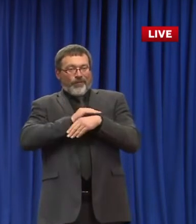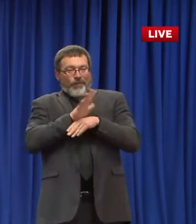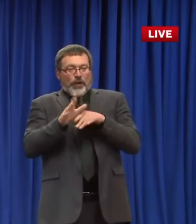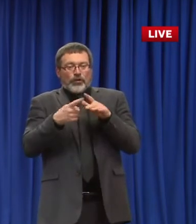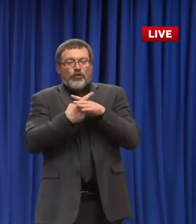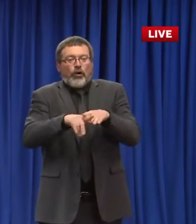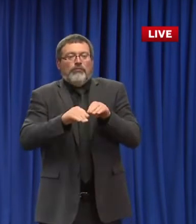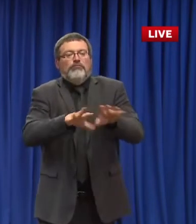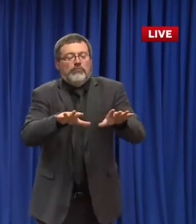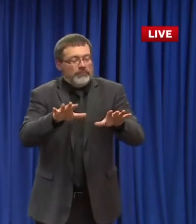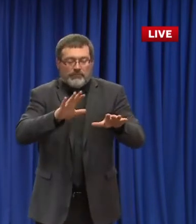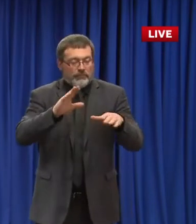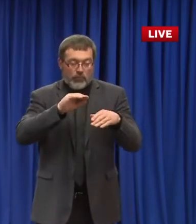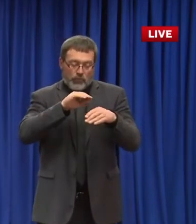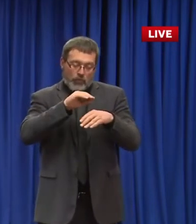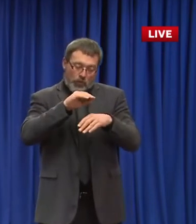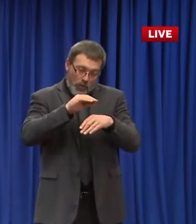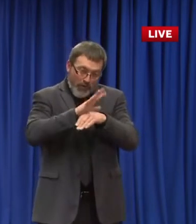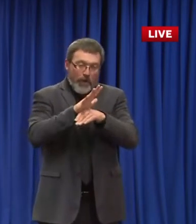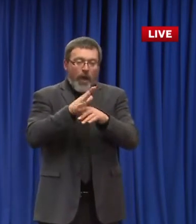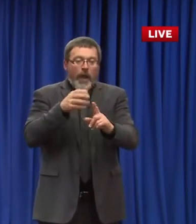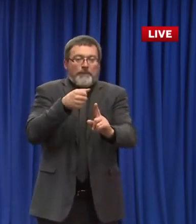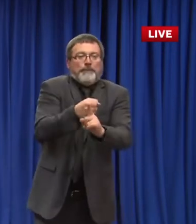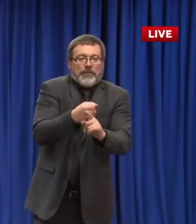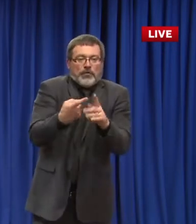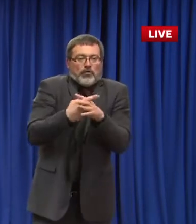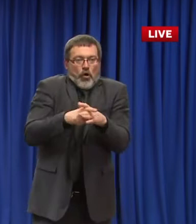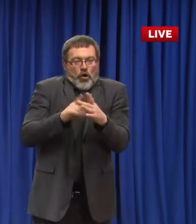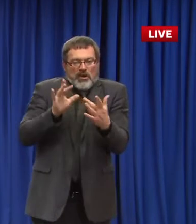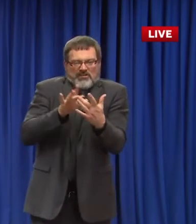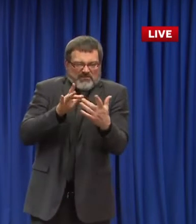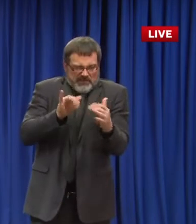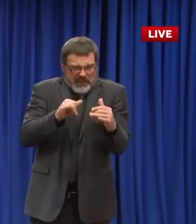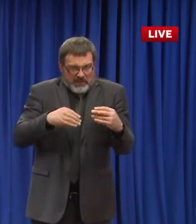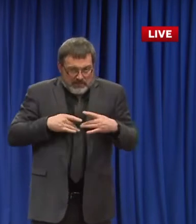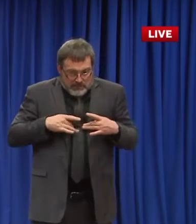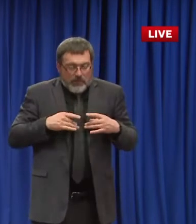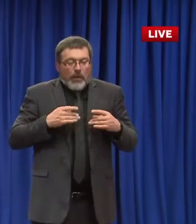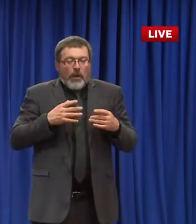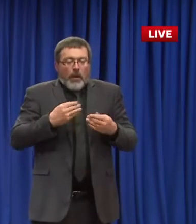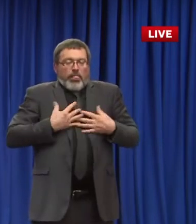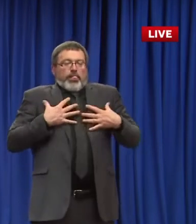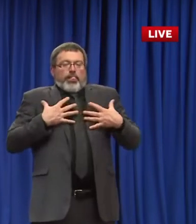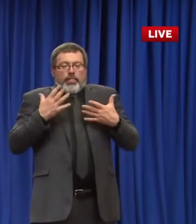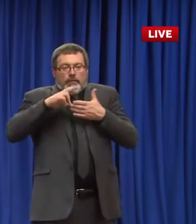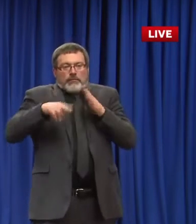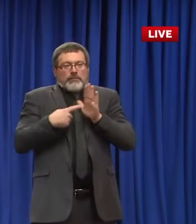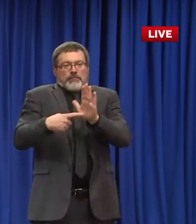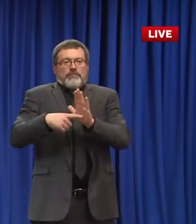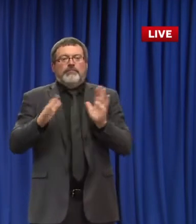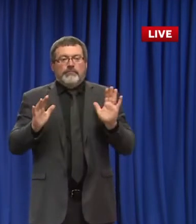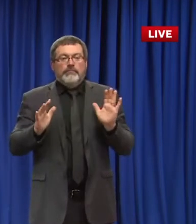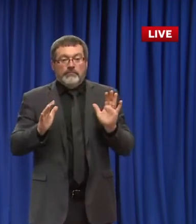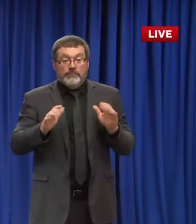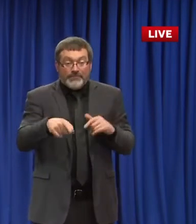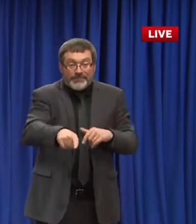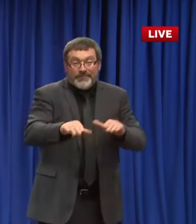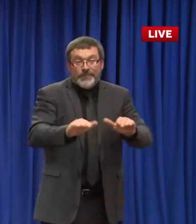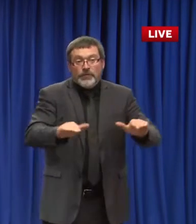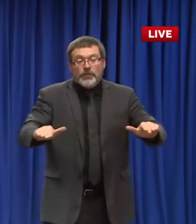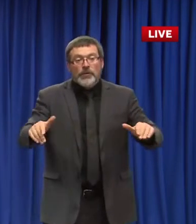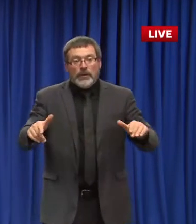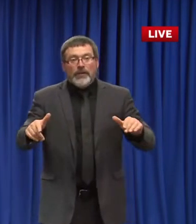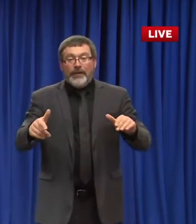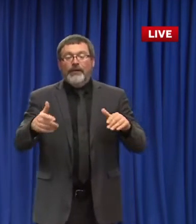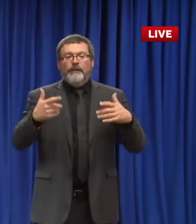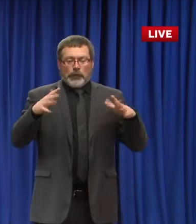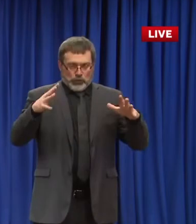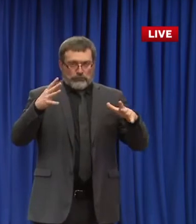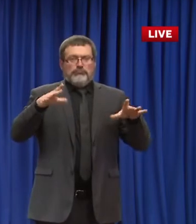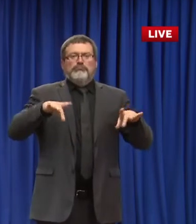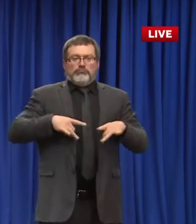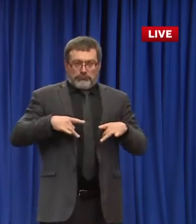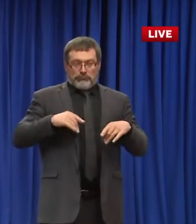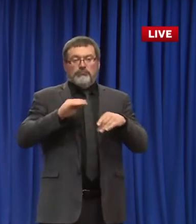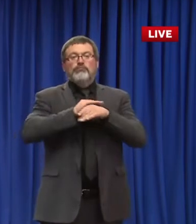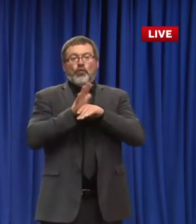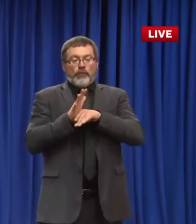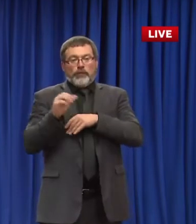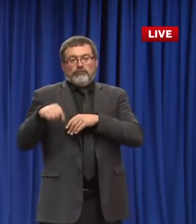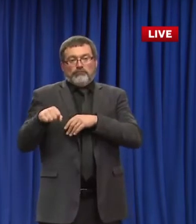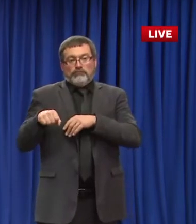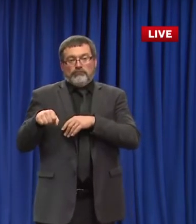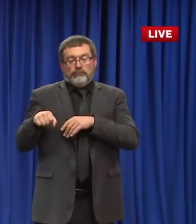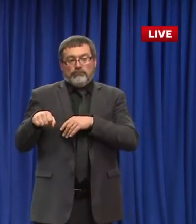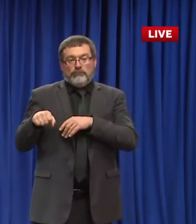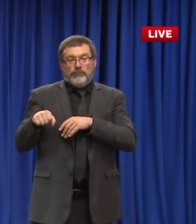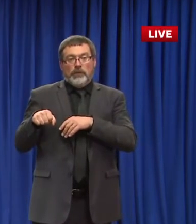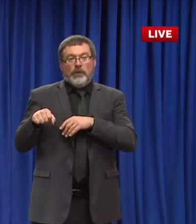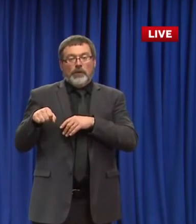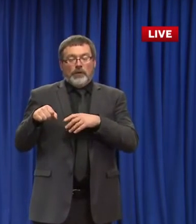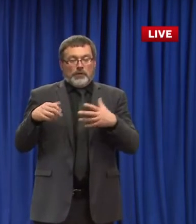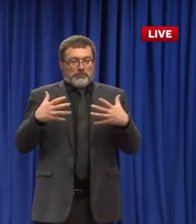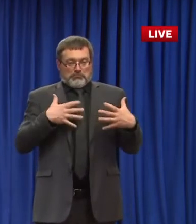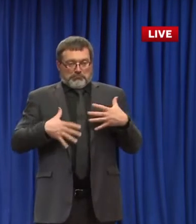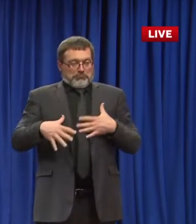KEENE EVIDENCE OF PAST INFECTION OF COVID-19 LIKE WITH ANTIBODY TESTING OR SOME WHAT WE CALL EPIDEMIOLOGICAL LINK MEANING THE THE CHILD NEEDS TO HAVE SOME CLEARLY IDENTIFIED EXPOSURE TO